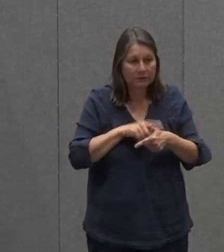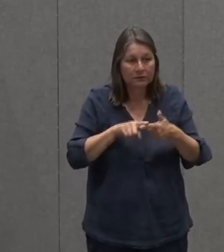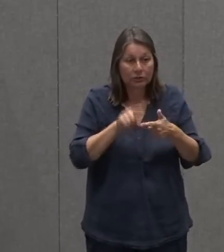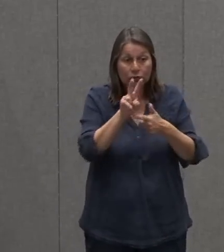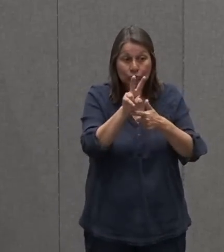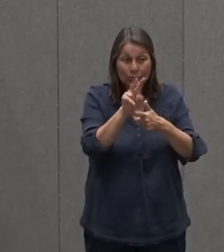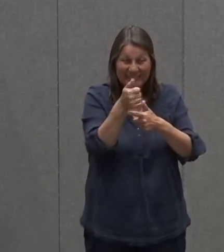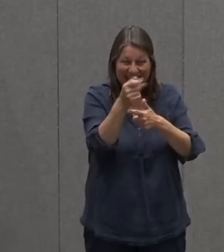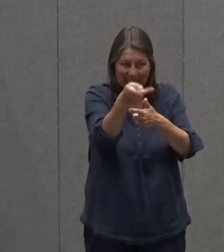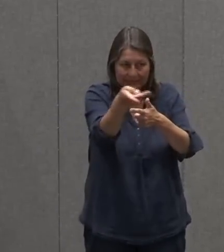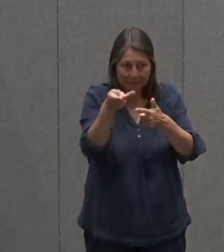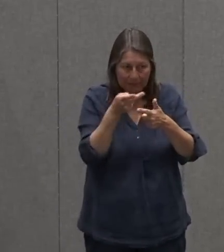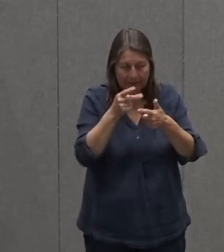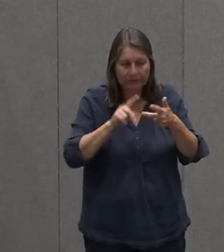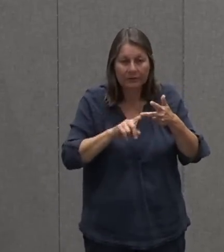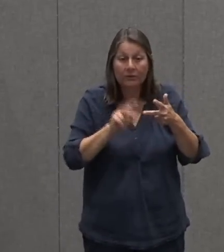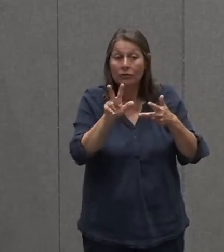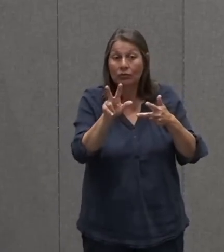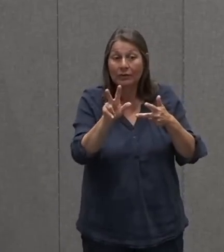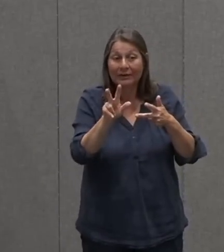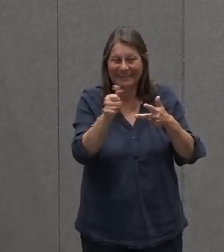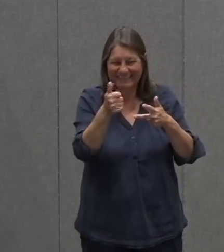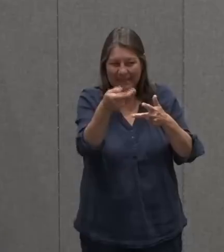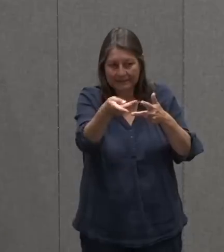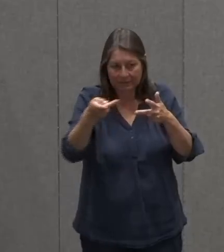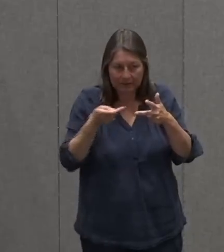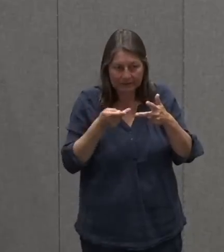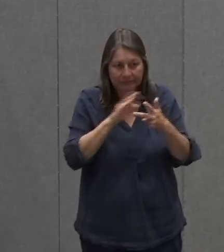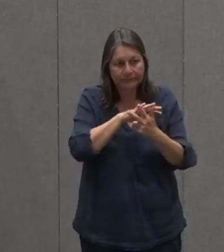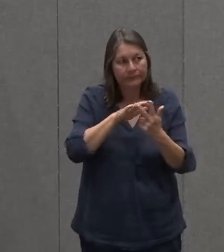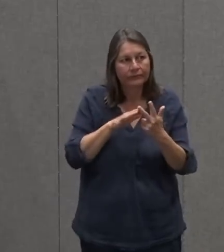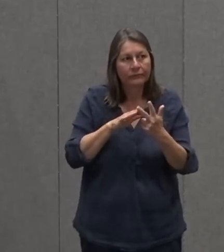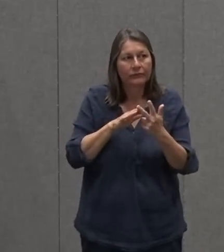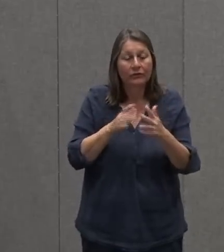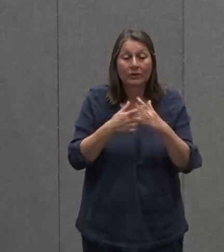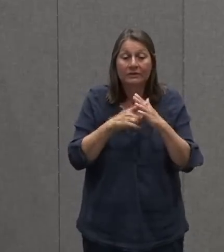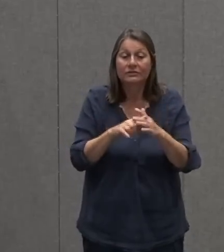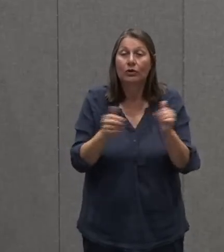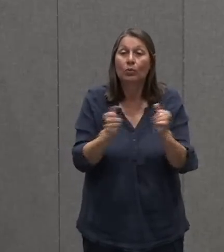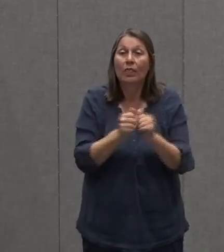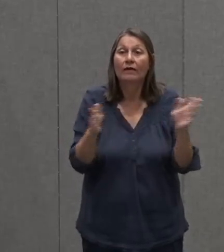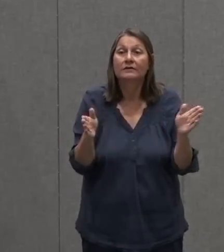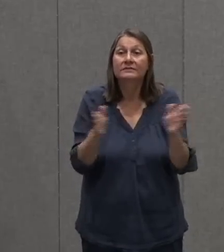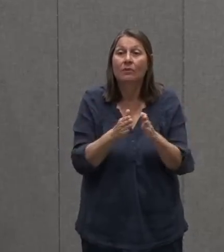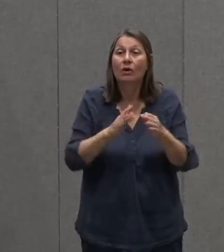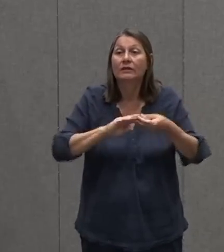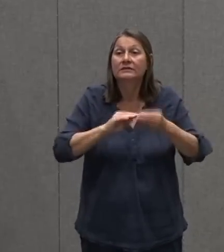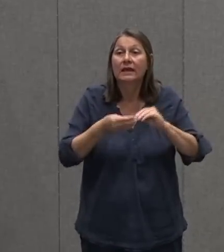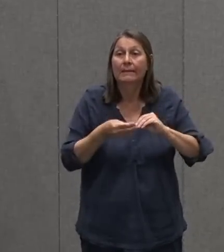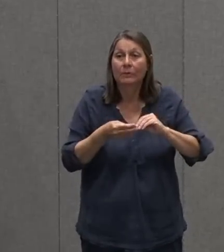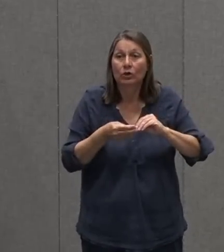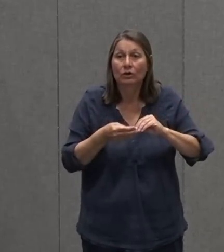So, when I'm figuring out that, let me start first with our smallest number, our smallest number is going to be 15